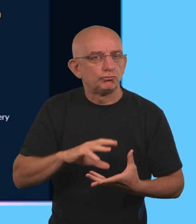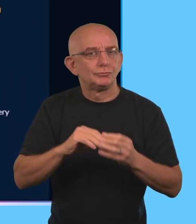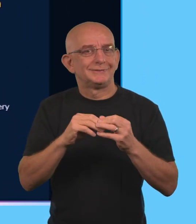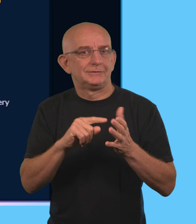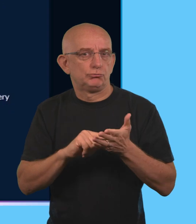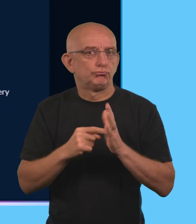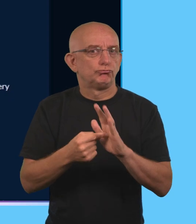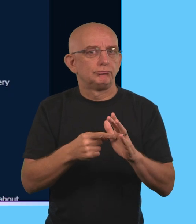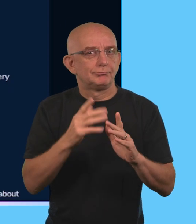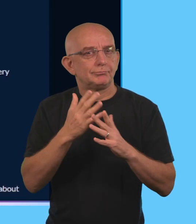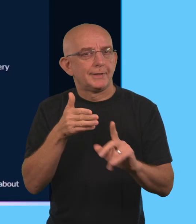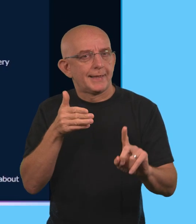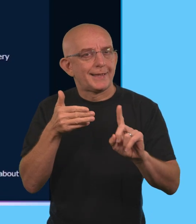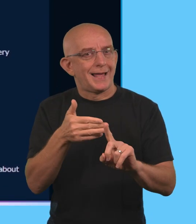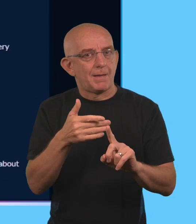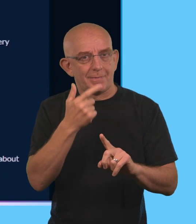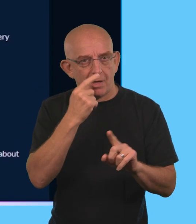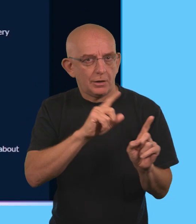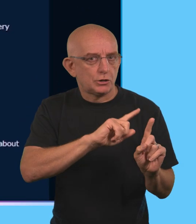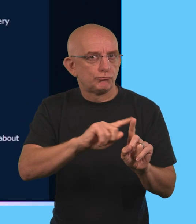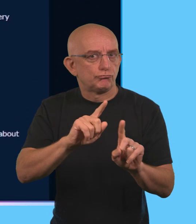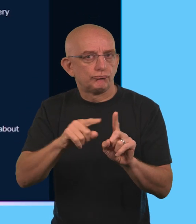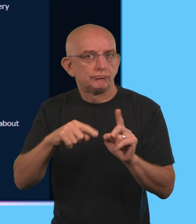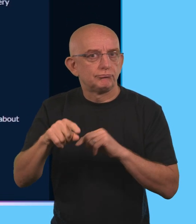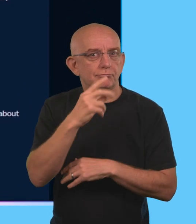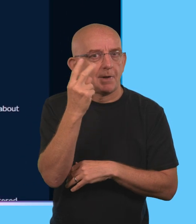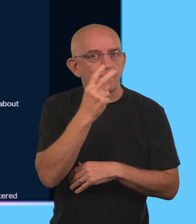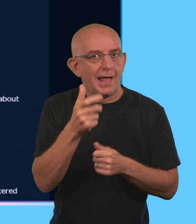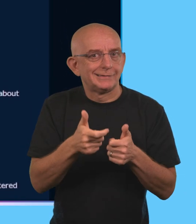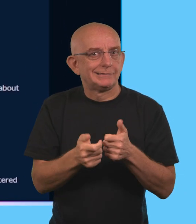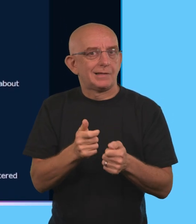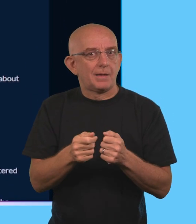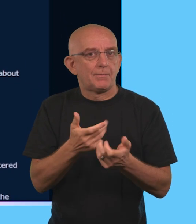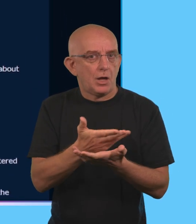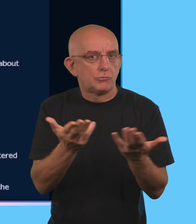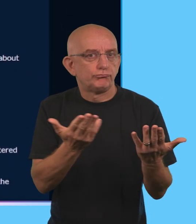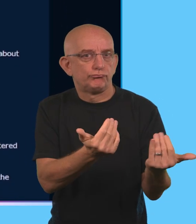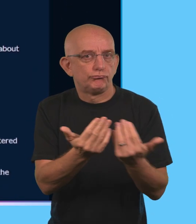games to showcase that are aiming to be playable by a wide range of blind gamers,